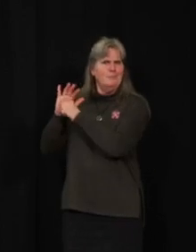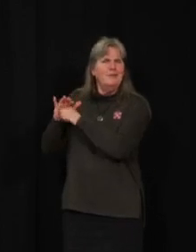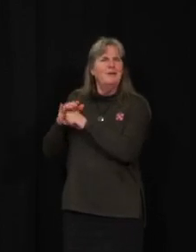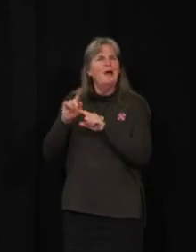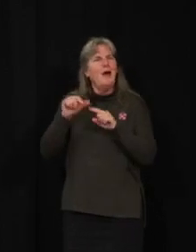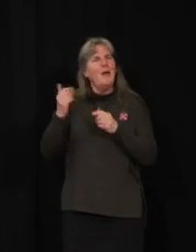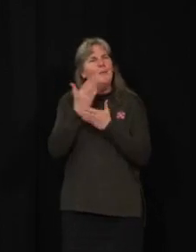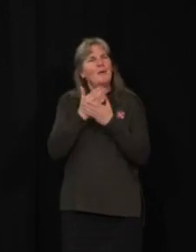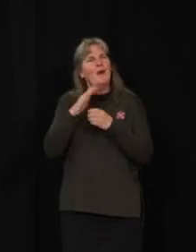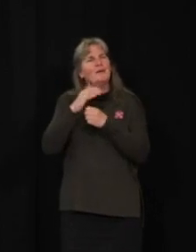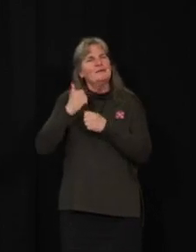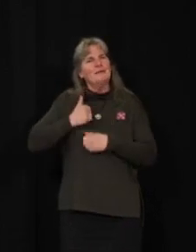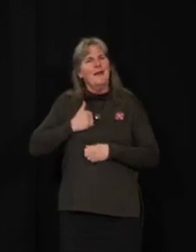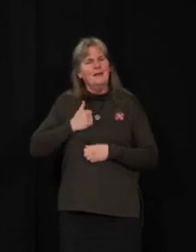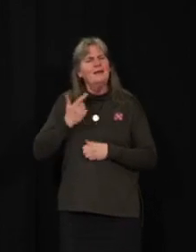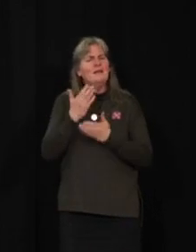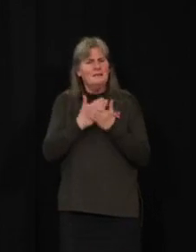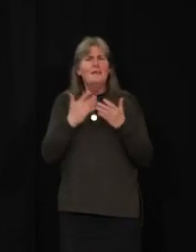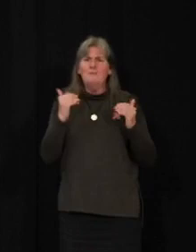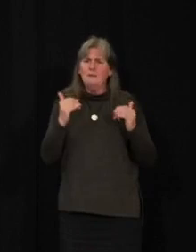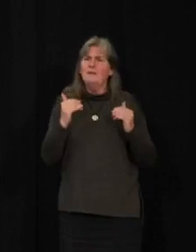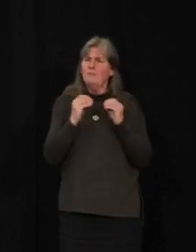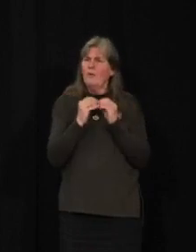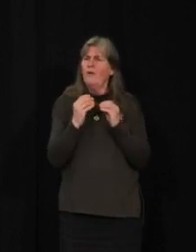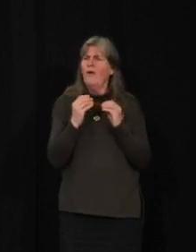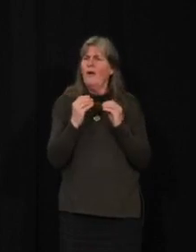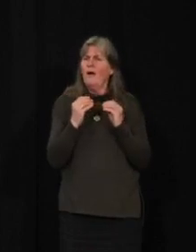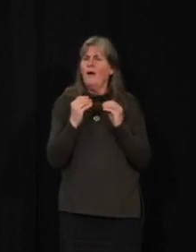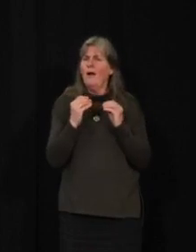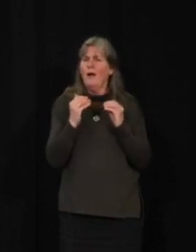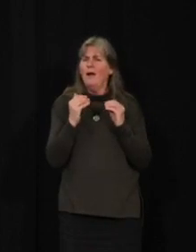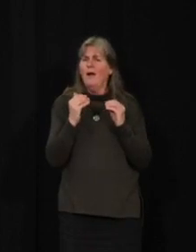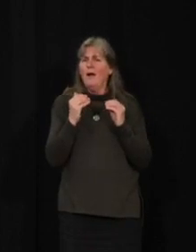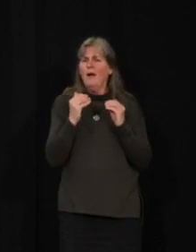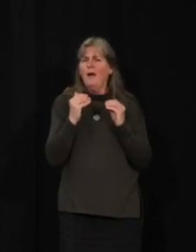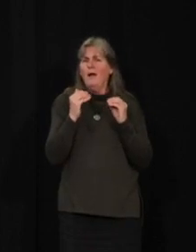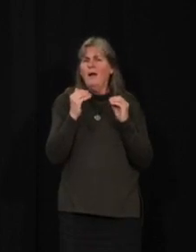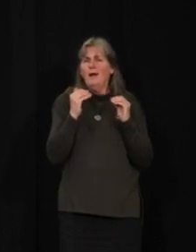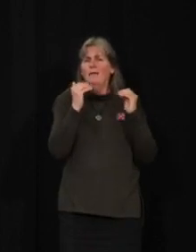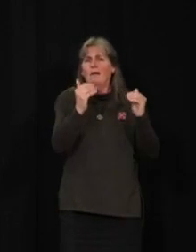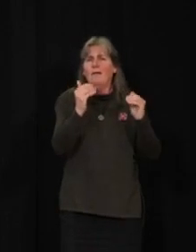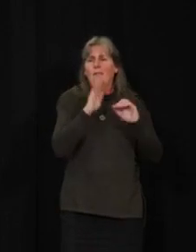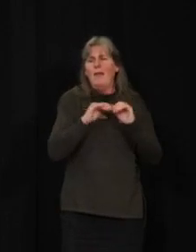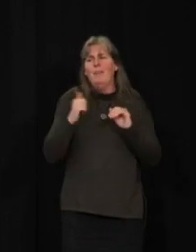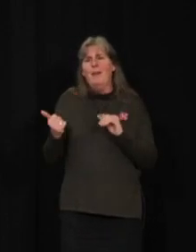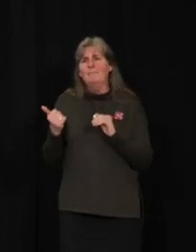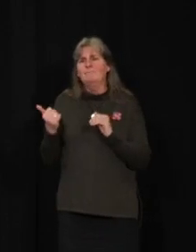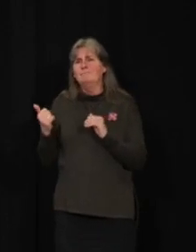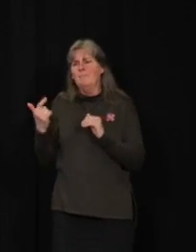these regions with some of the announcements that they have put firm dates on. And we will be right there in te